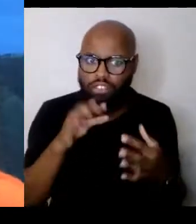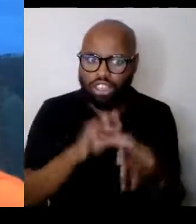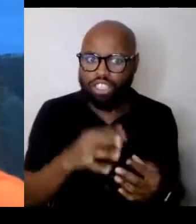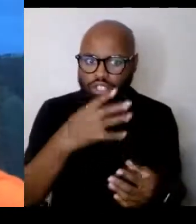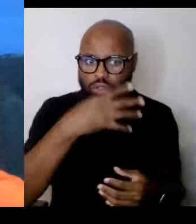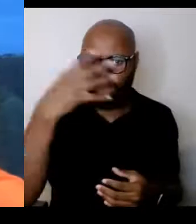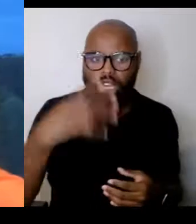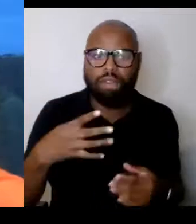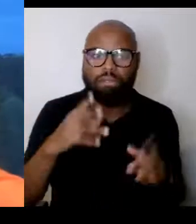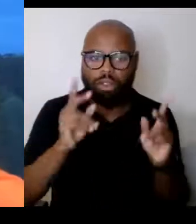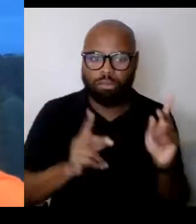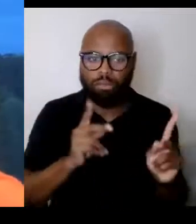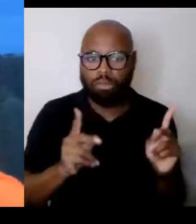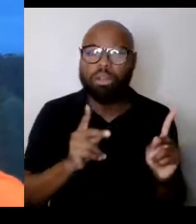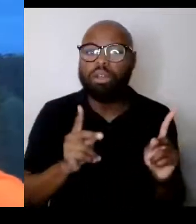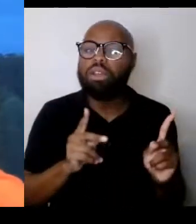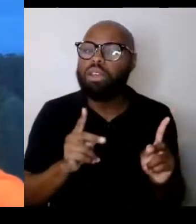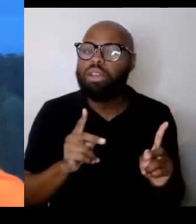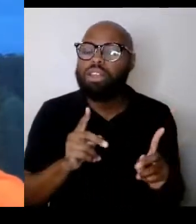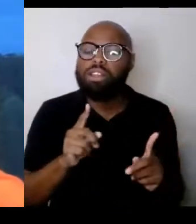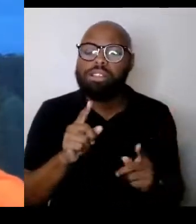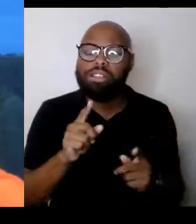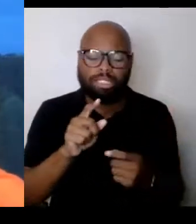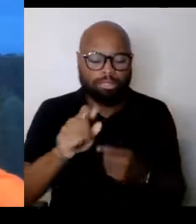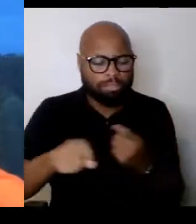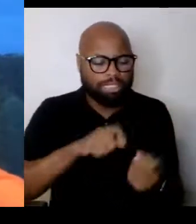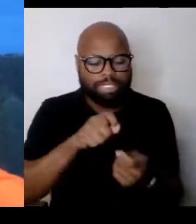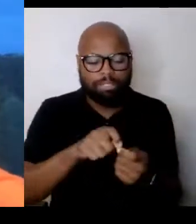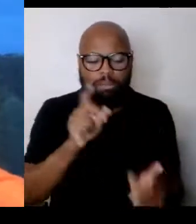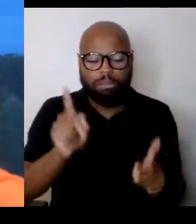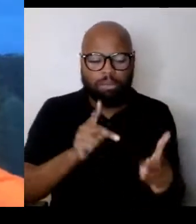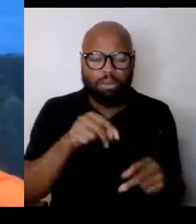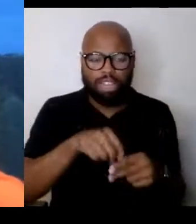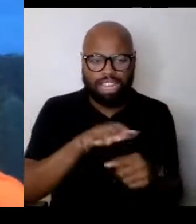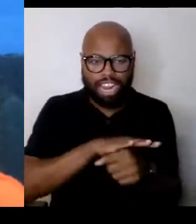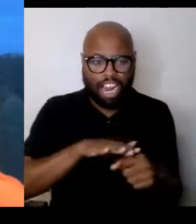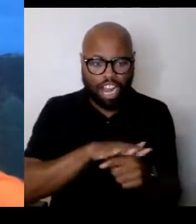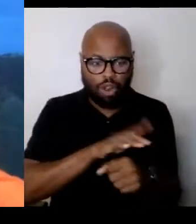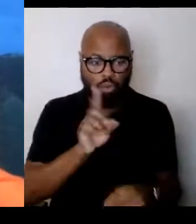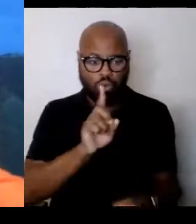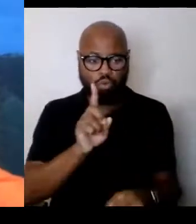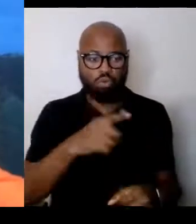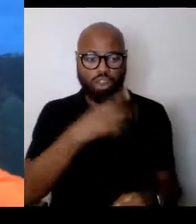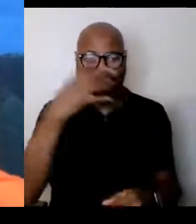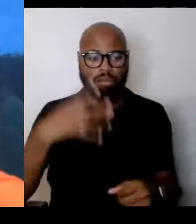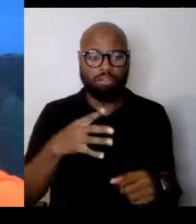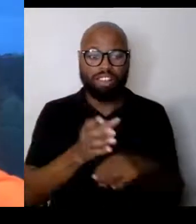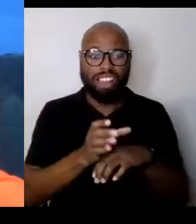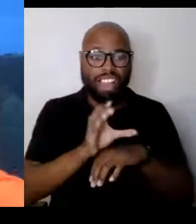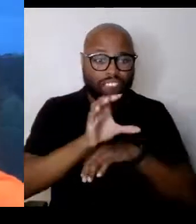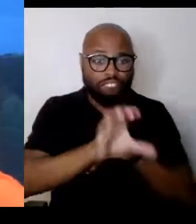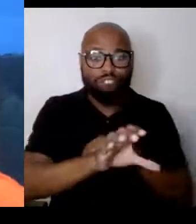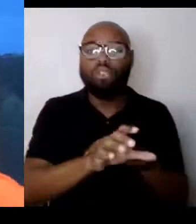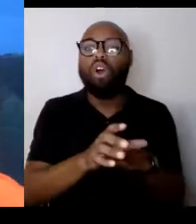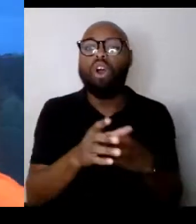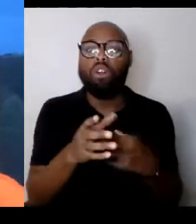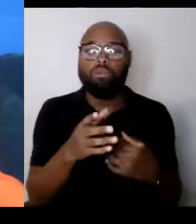particularly folks in areas where immigration enforcement is so permanent and present folks who have